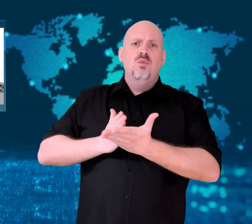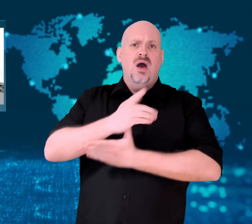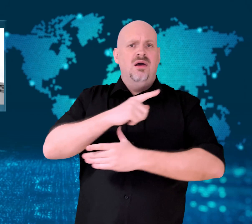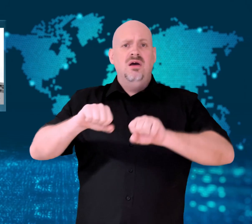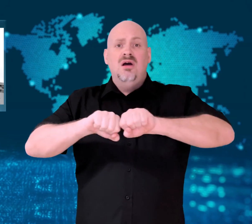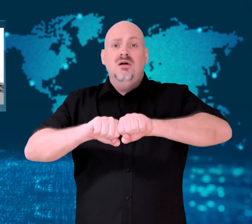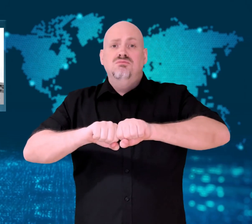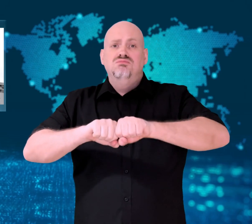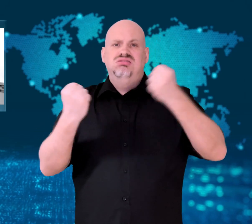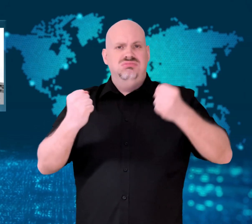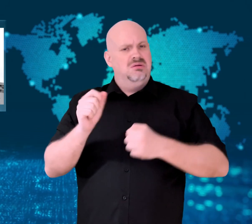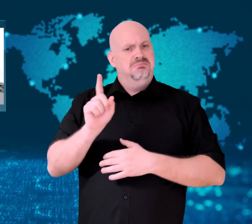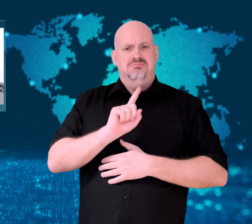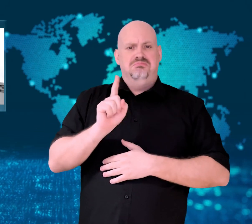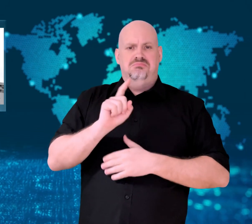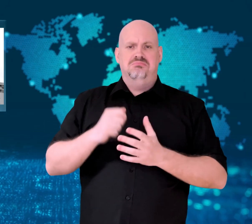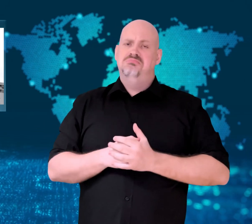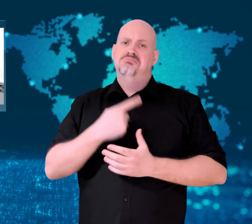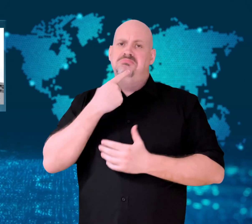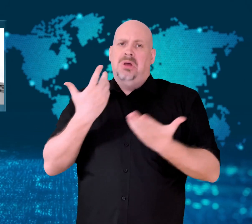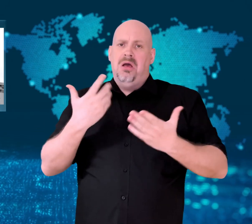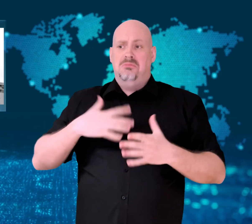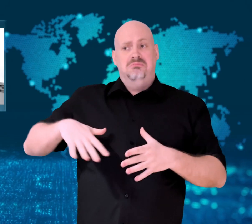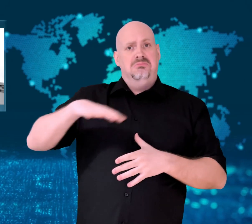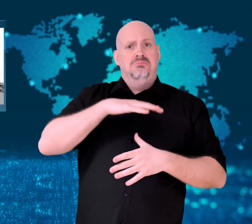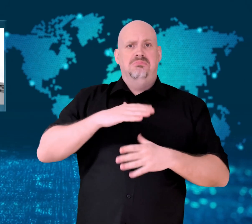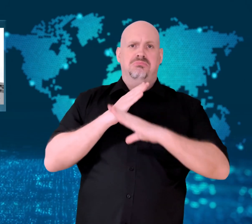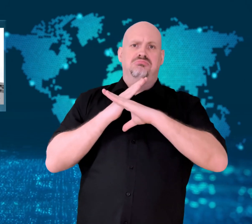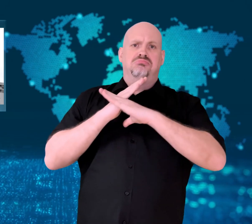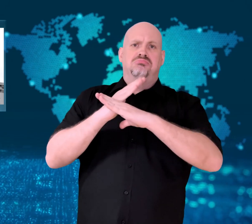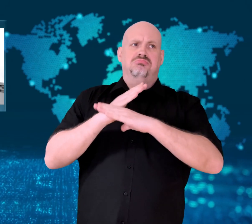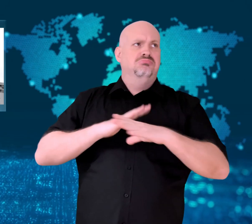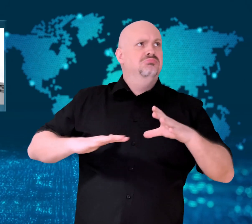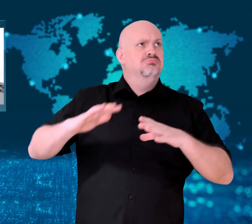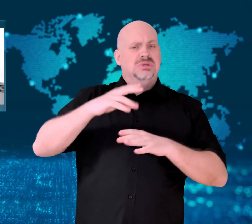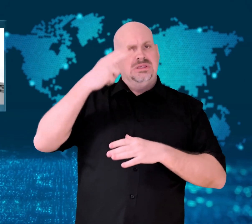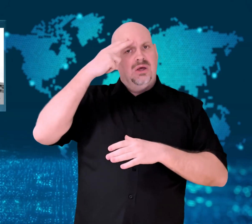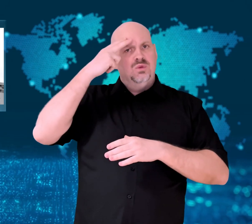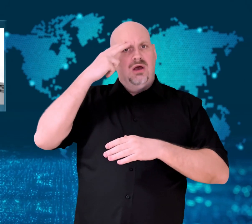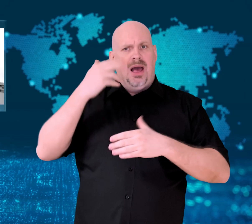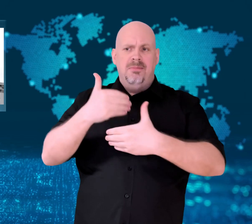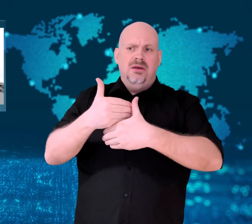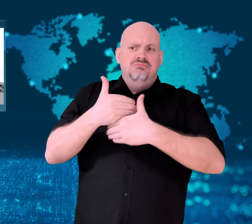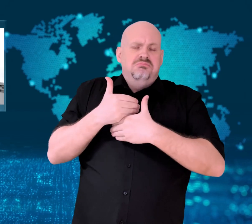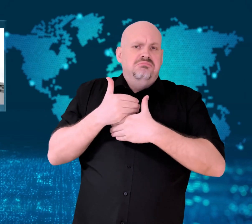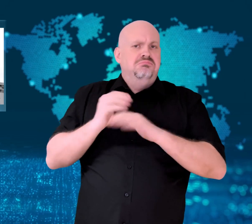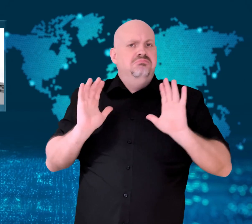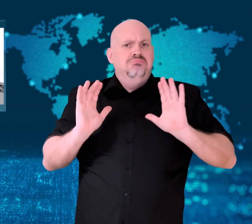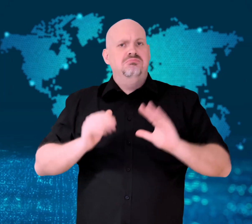The country claims it is protecting its national security.